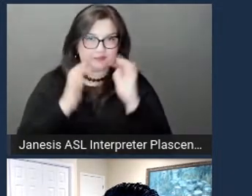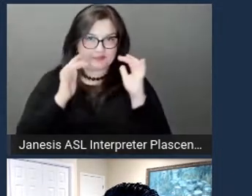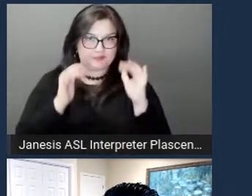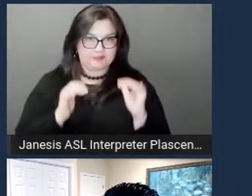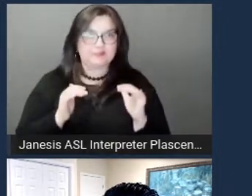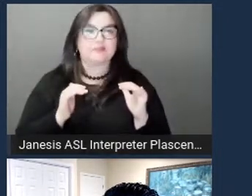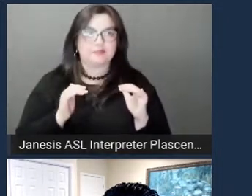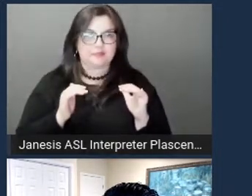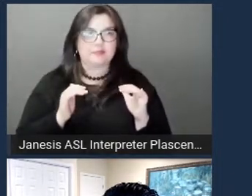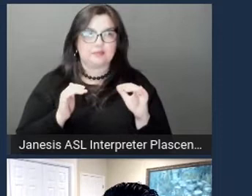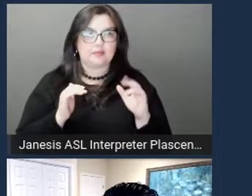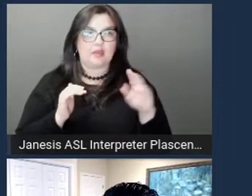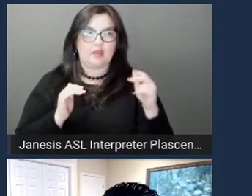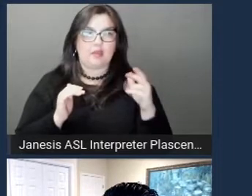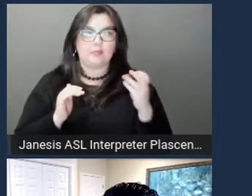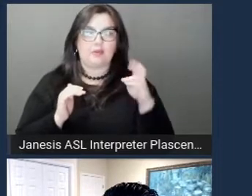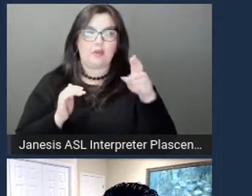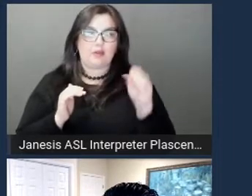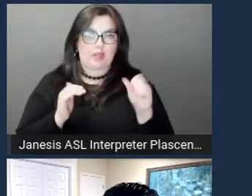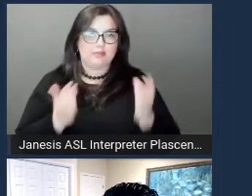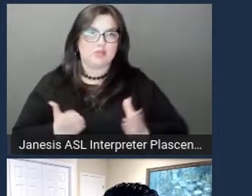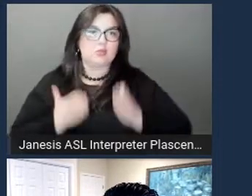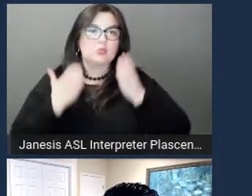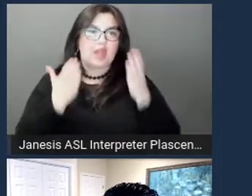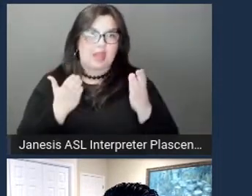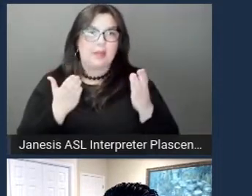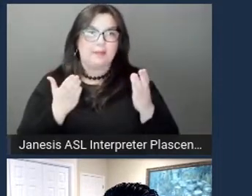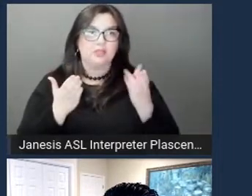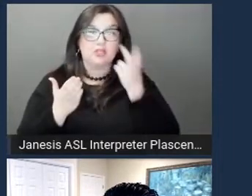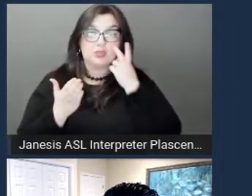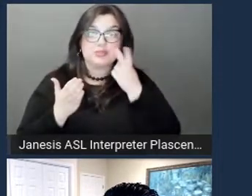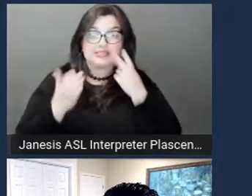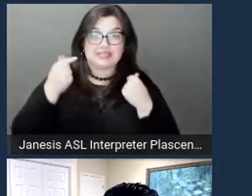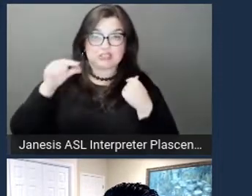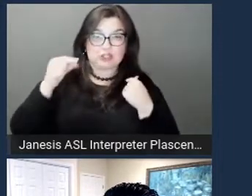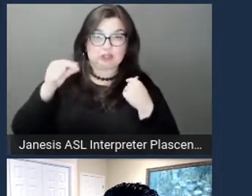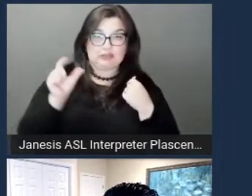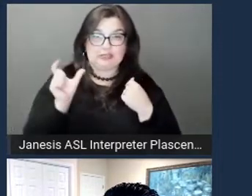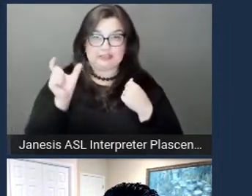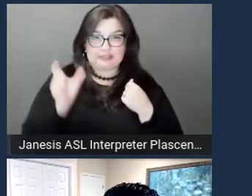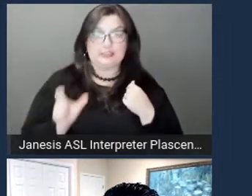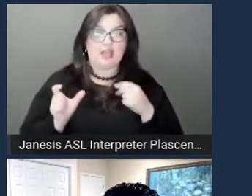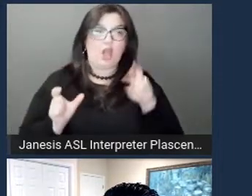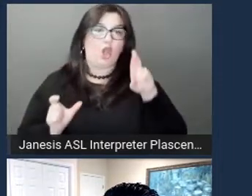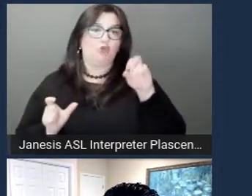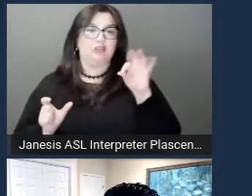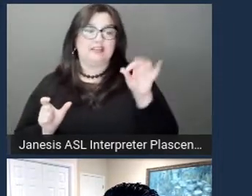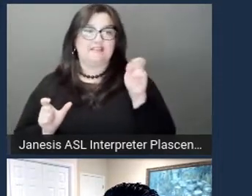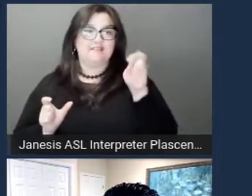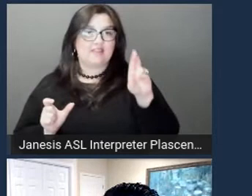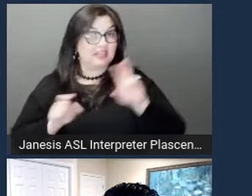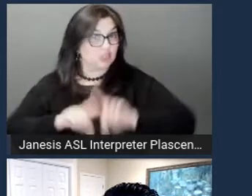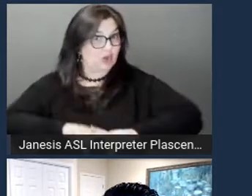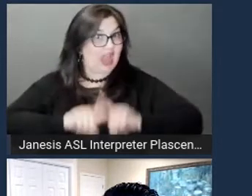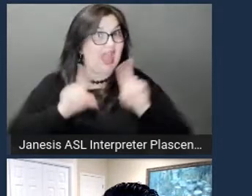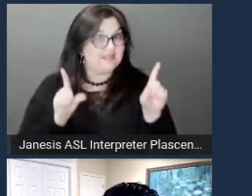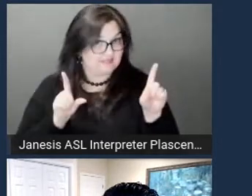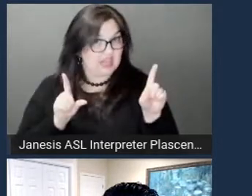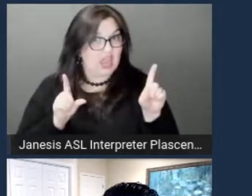the recommended strategy, as you see in green over here, the strategy is refactor. However, there are a bunch of other strategies in here,